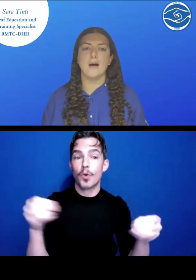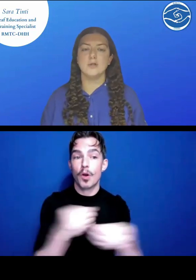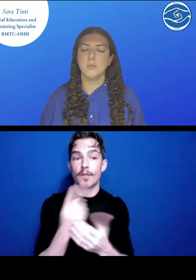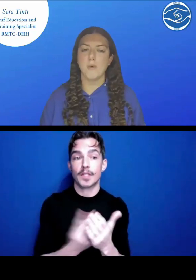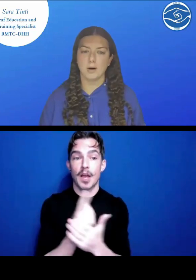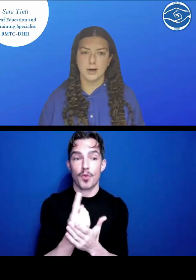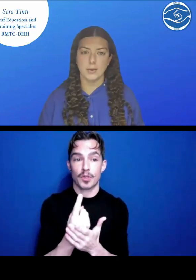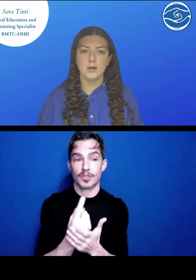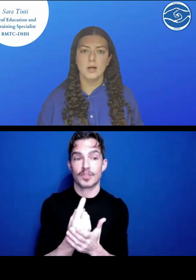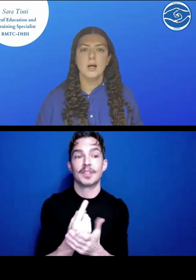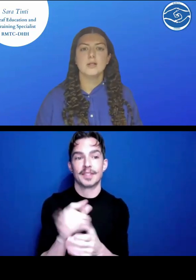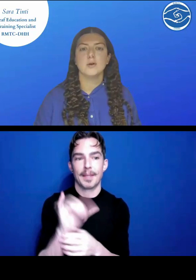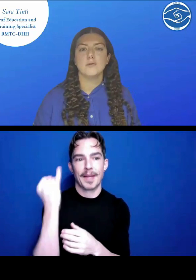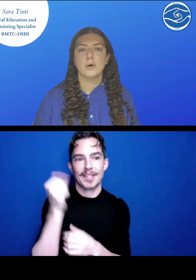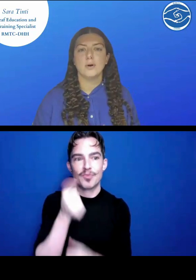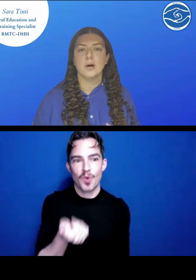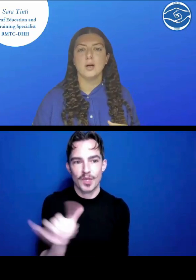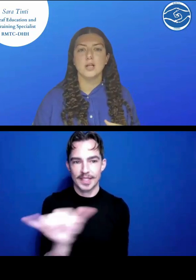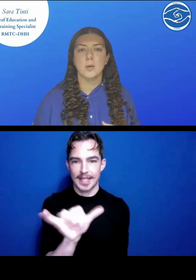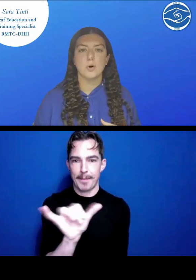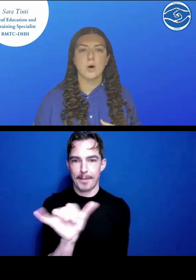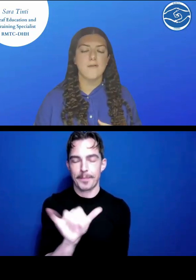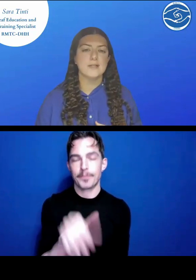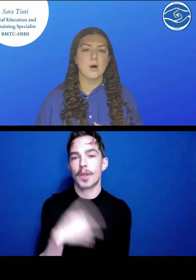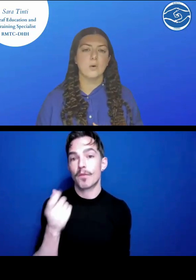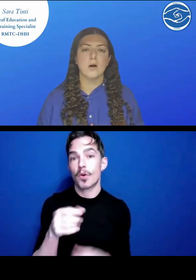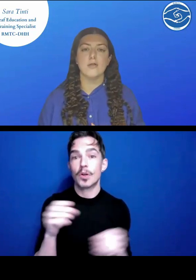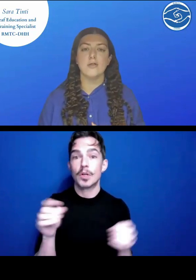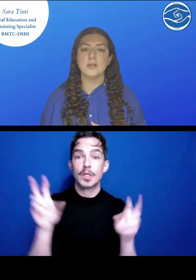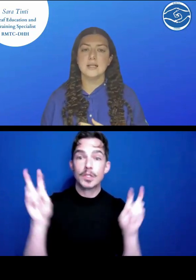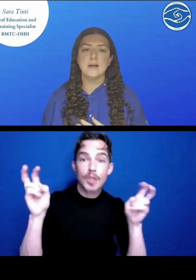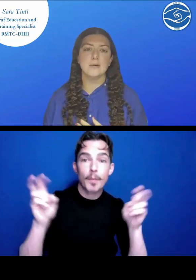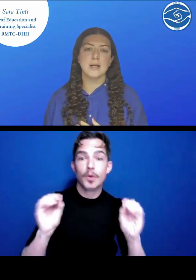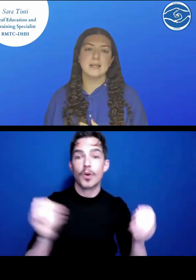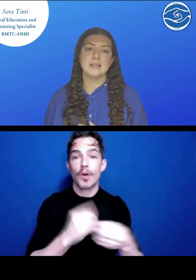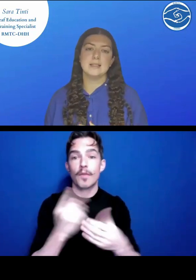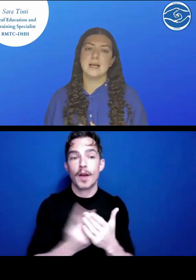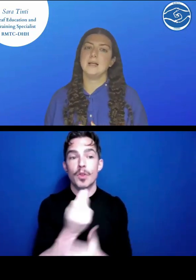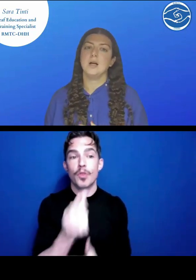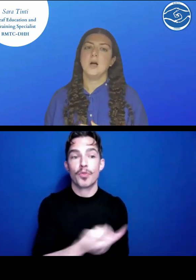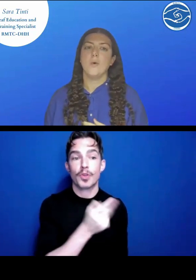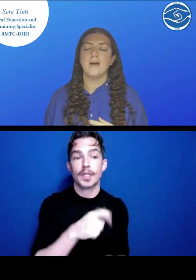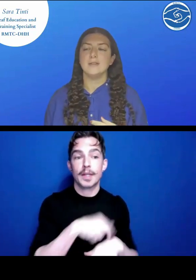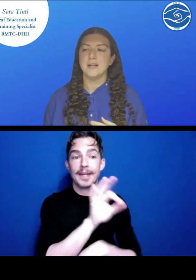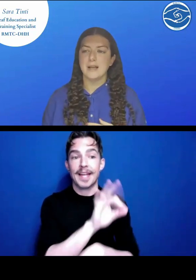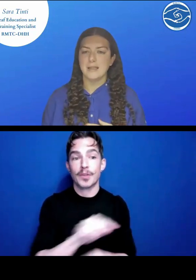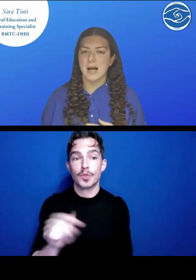we'll have tomorrow. So for our topical office hour on Thursday from 9 to 10 we'll have Living